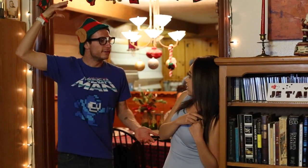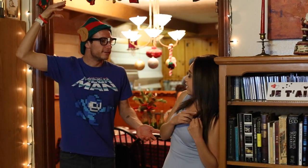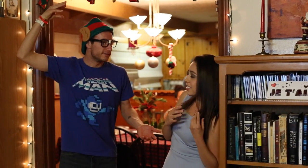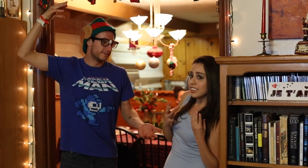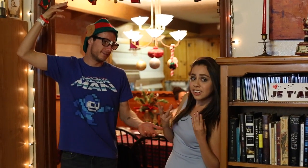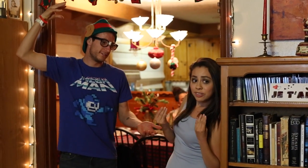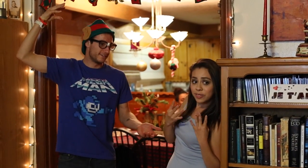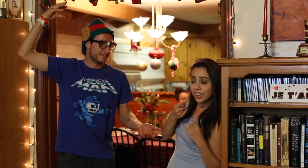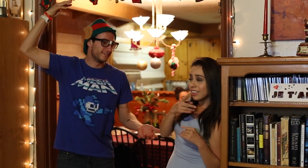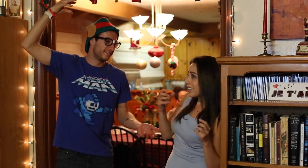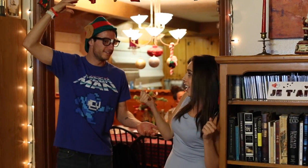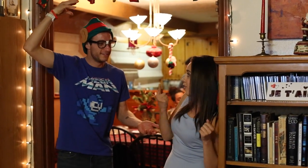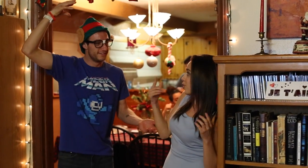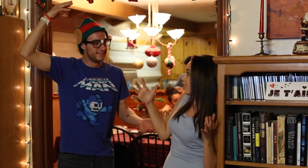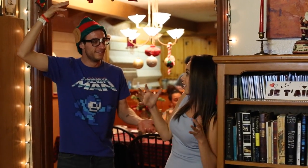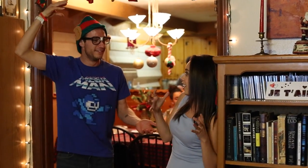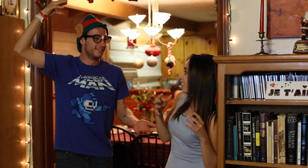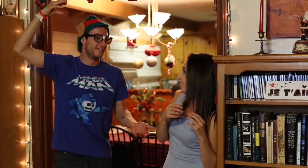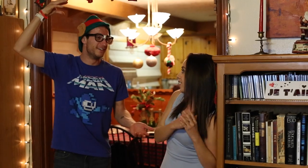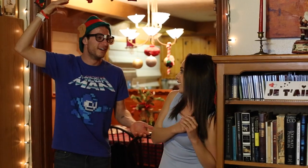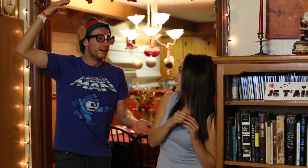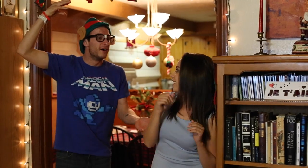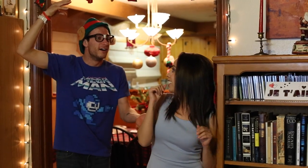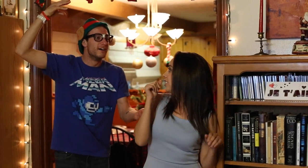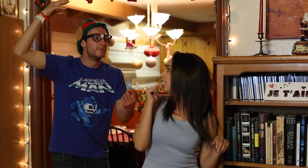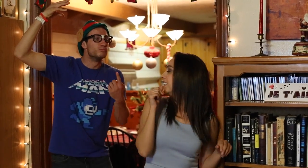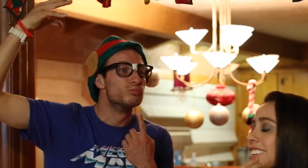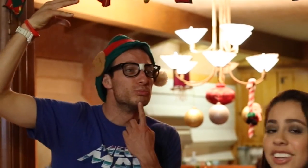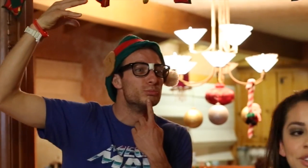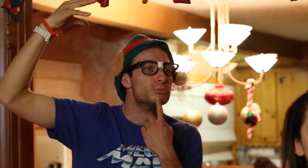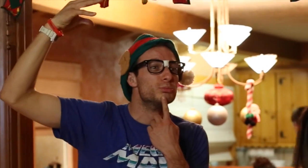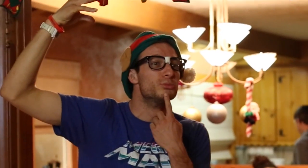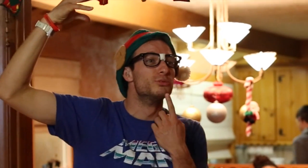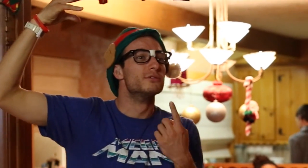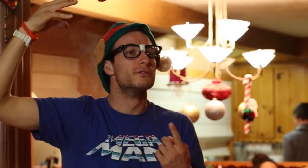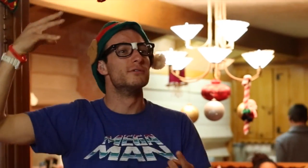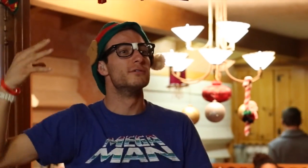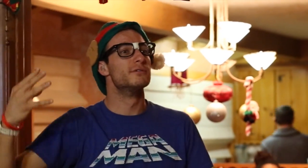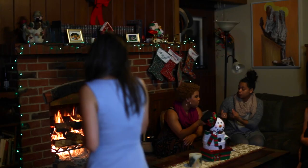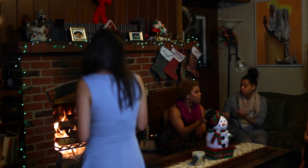Everyone's gathering around the fire. Chestnuts roasting like a hot july.